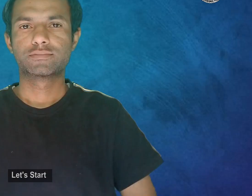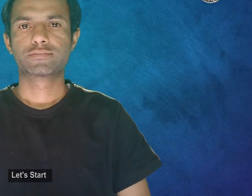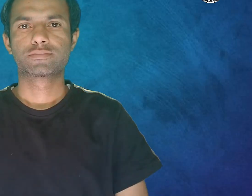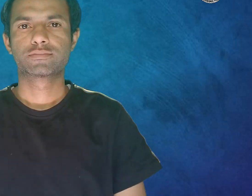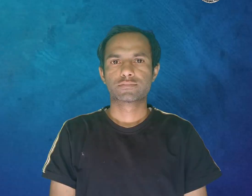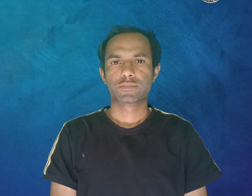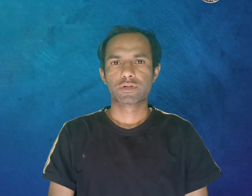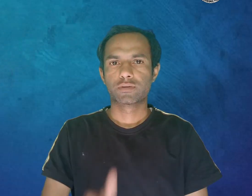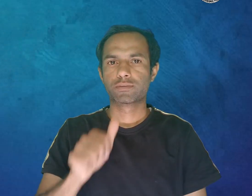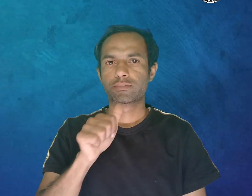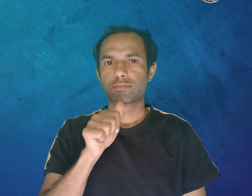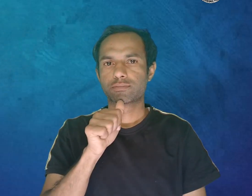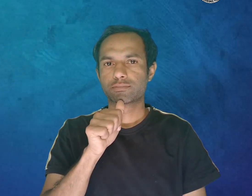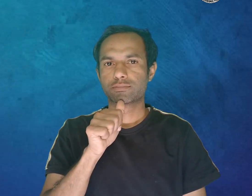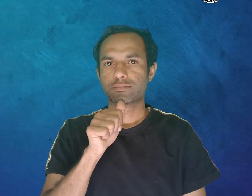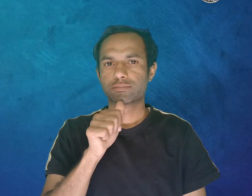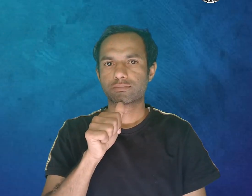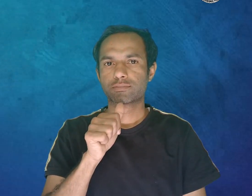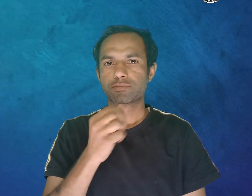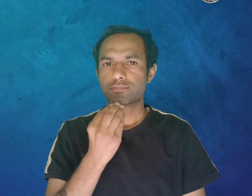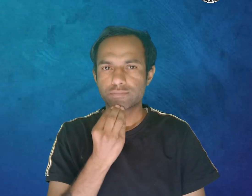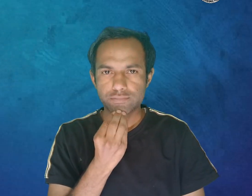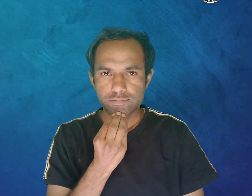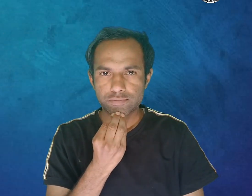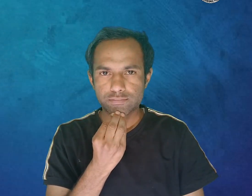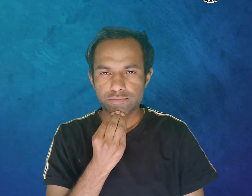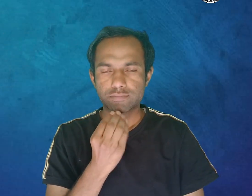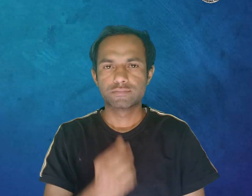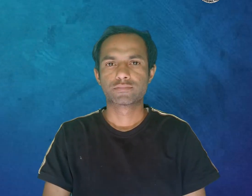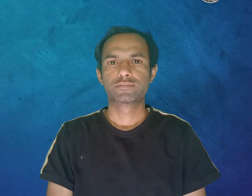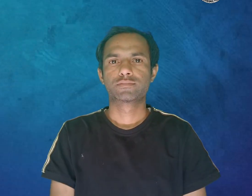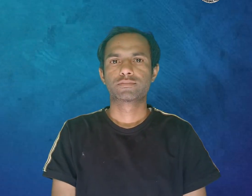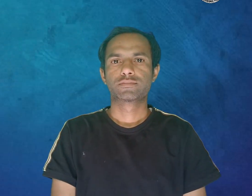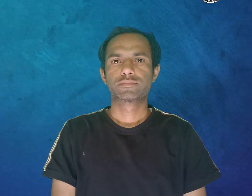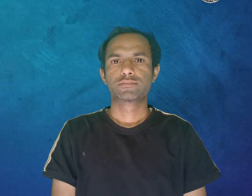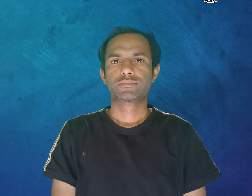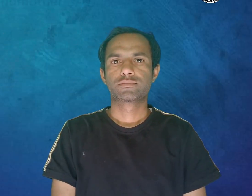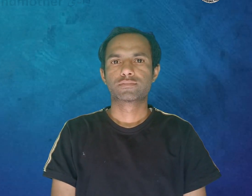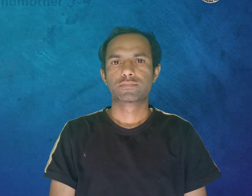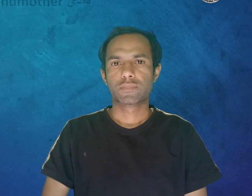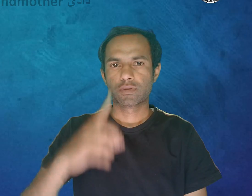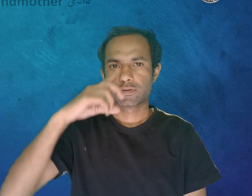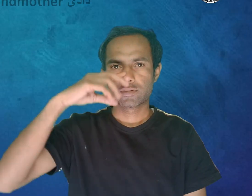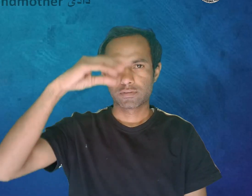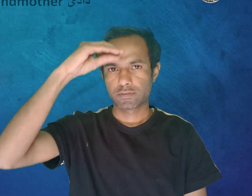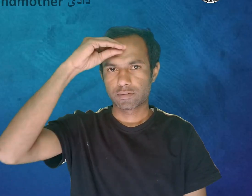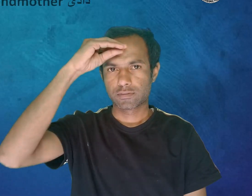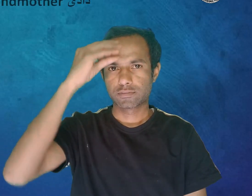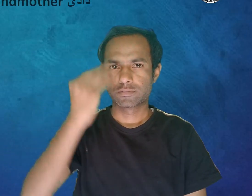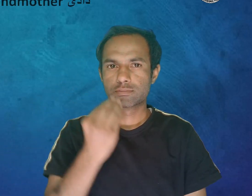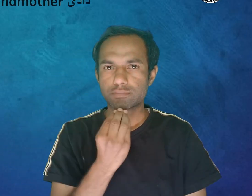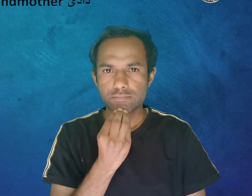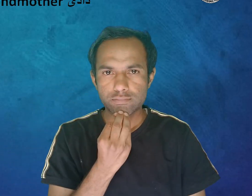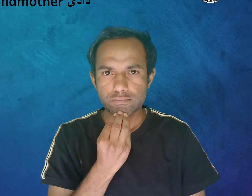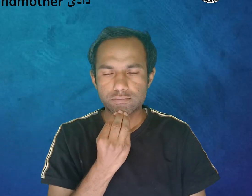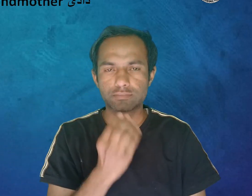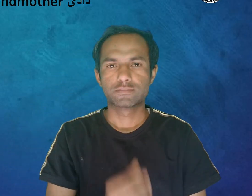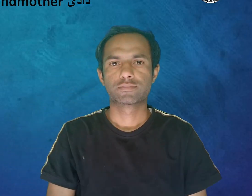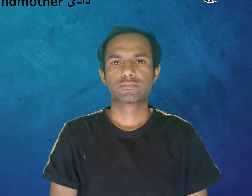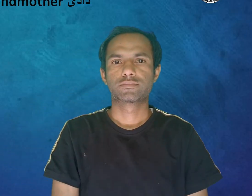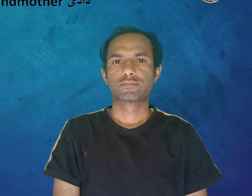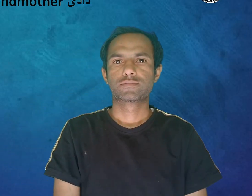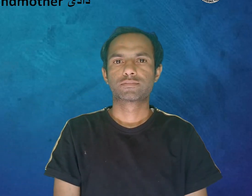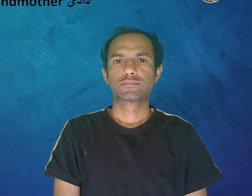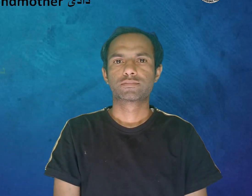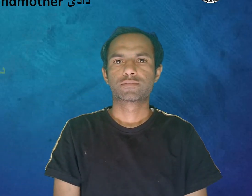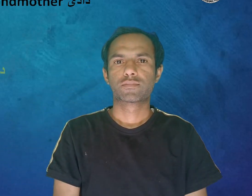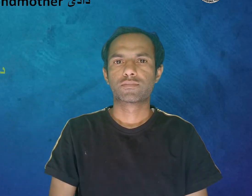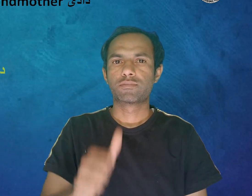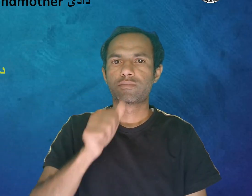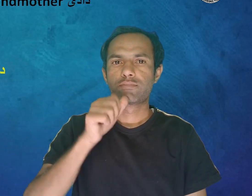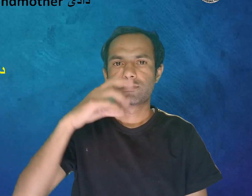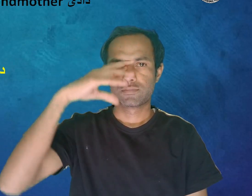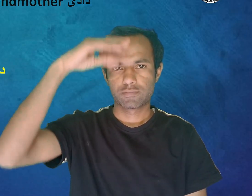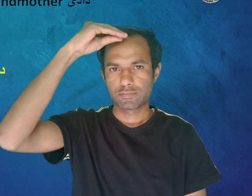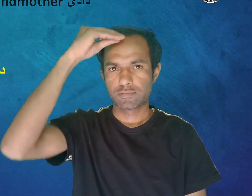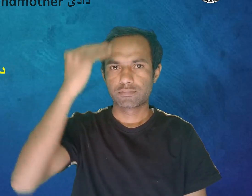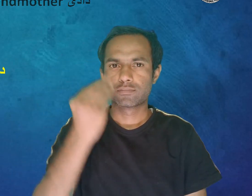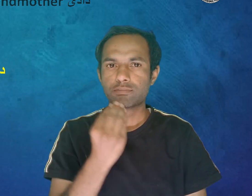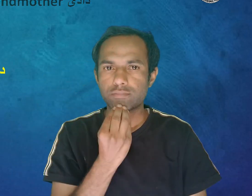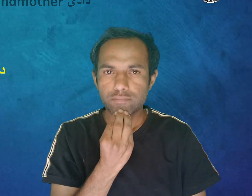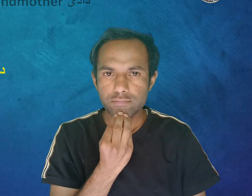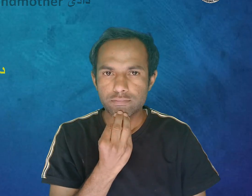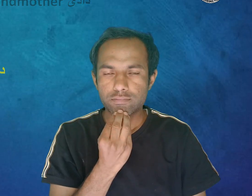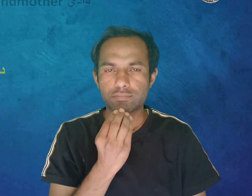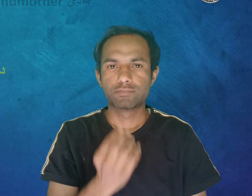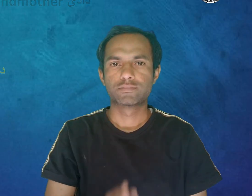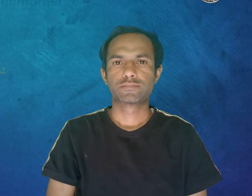Grandfather, Grandmother, Grandparents